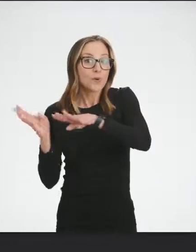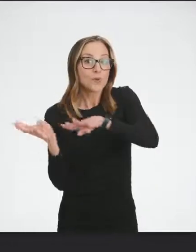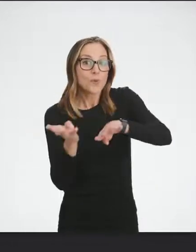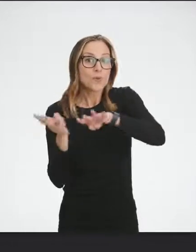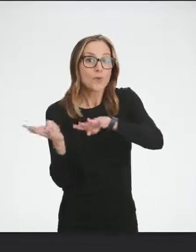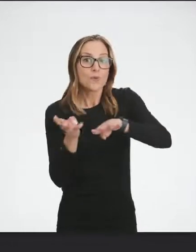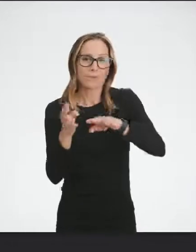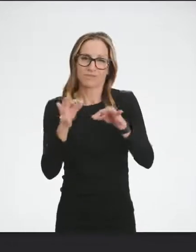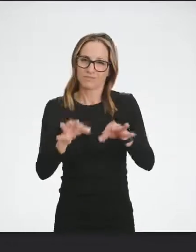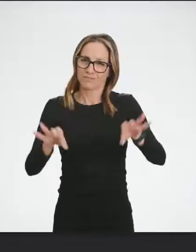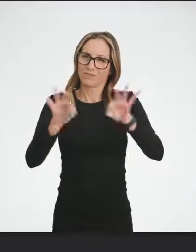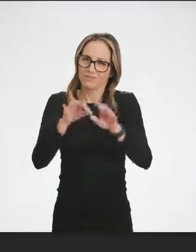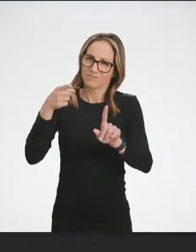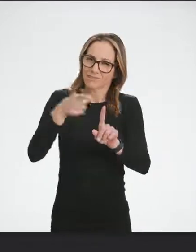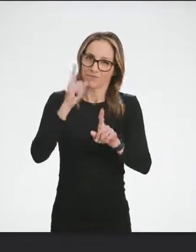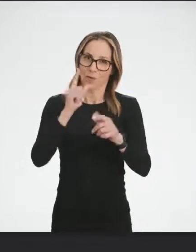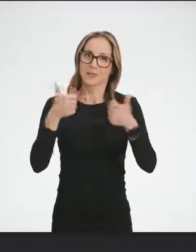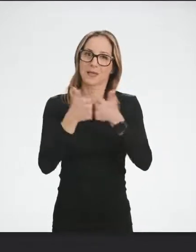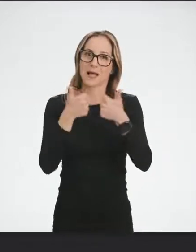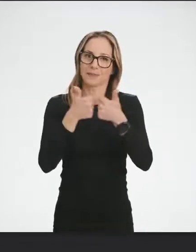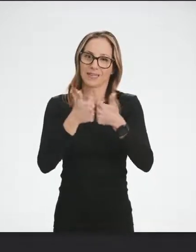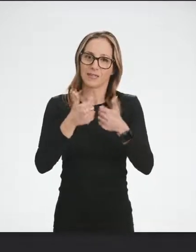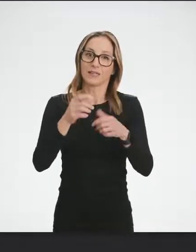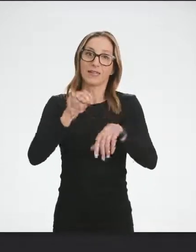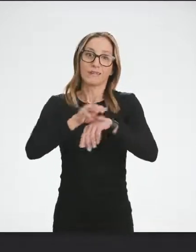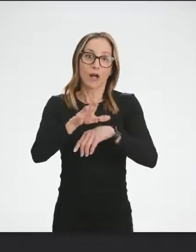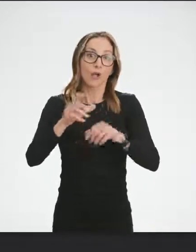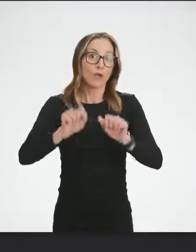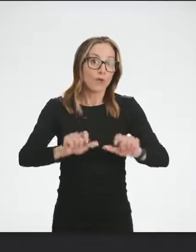experience that can affect launch time and loading new levels.